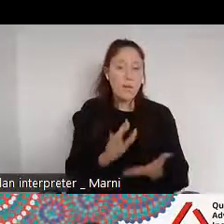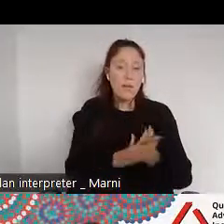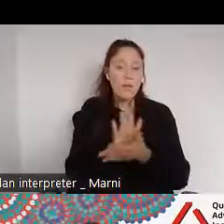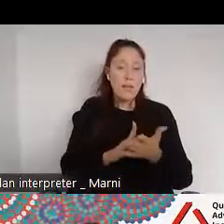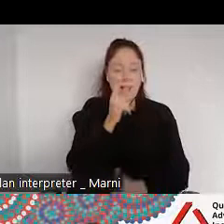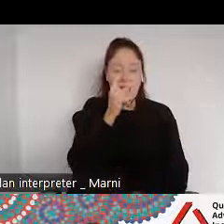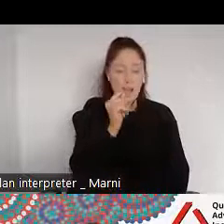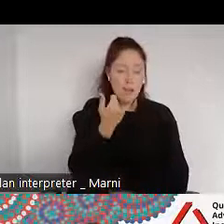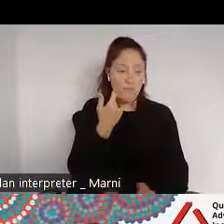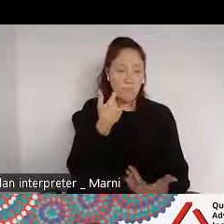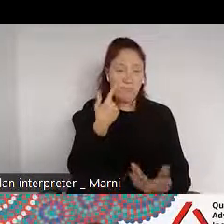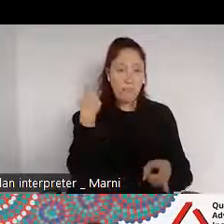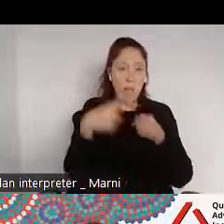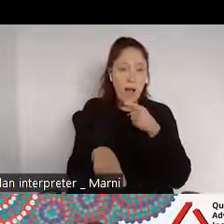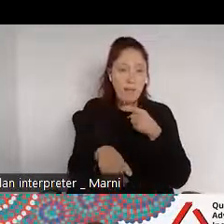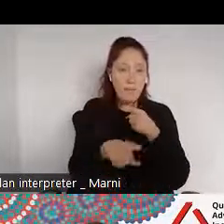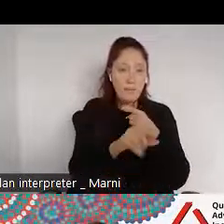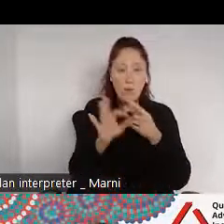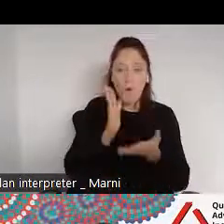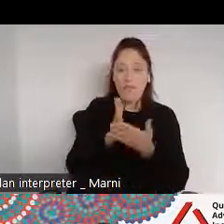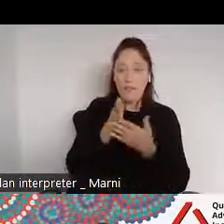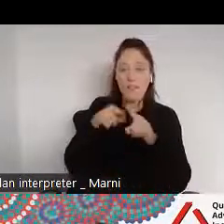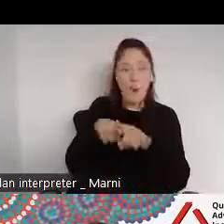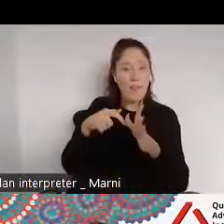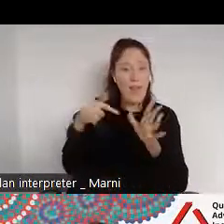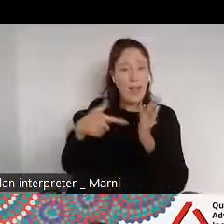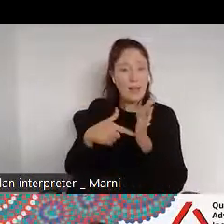requirements under the Act, including by giving notice to the adult, for example.